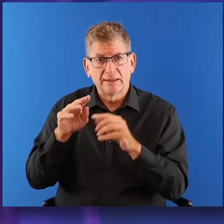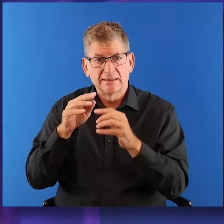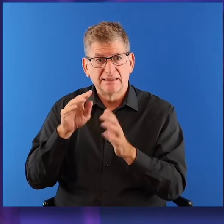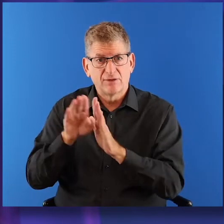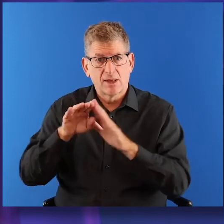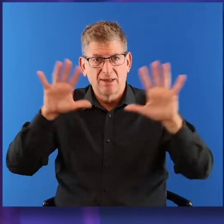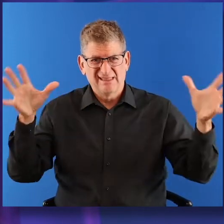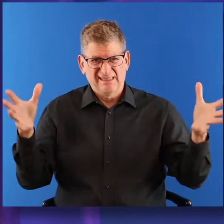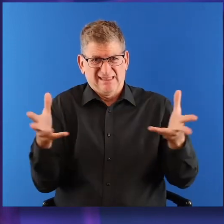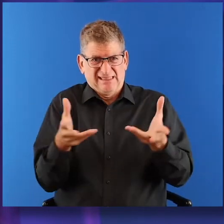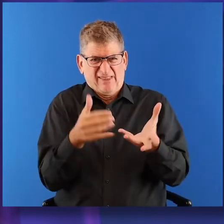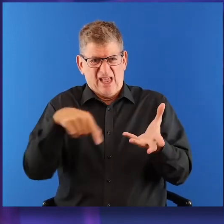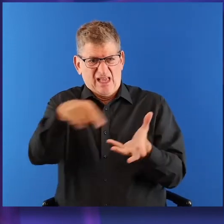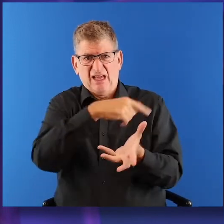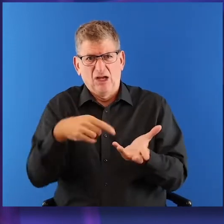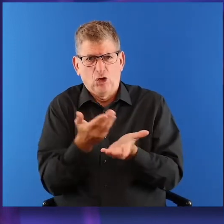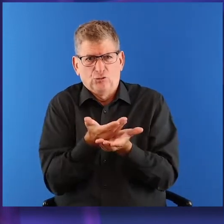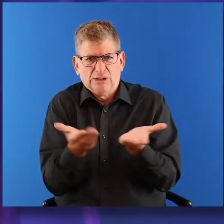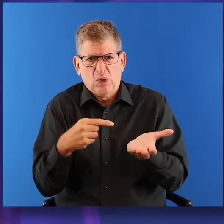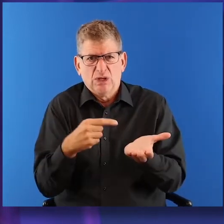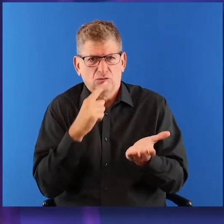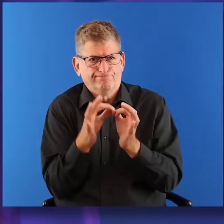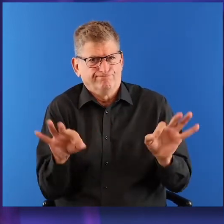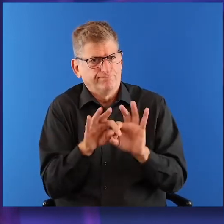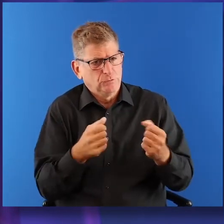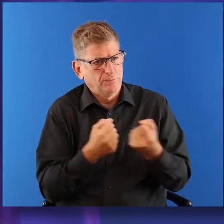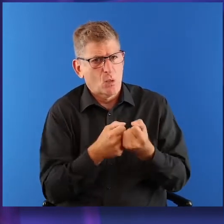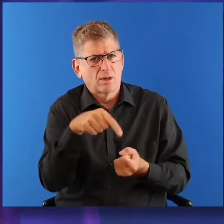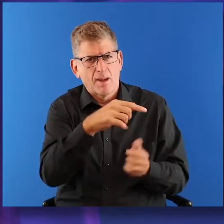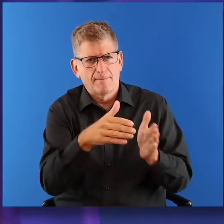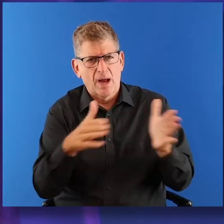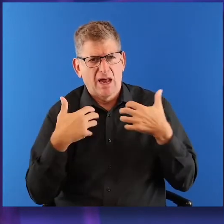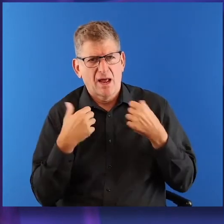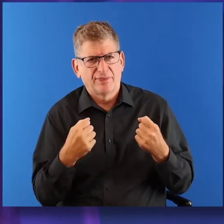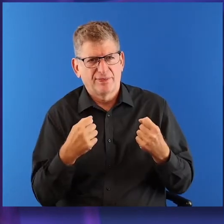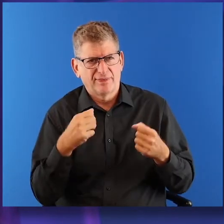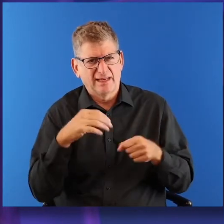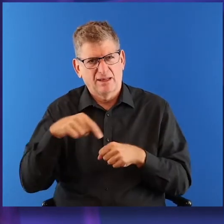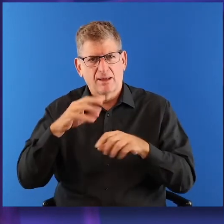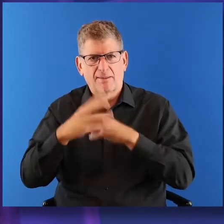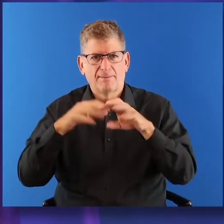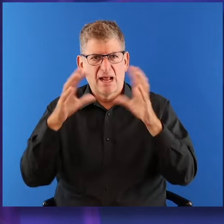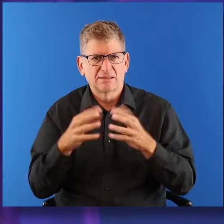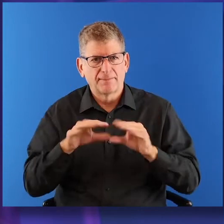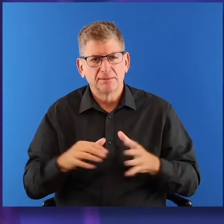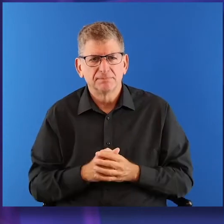Similarly, states have to continue to support it because what happens on the ground, and I'm coming from a background of working